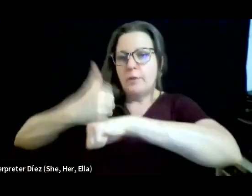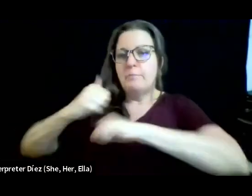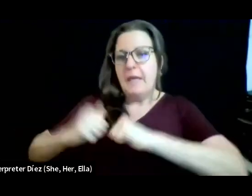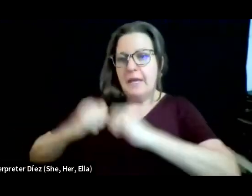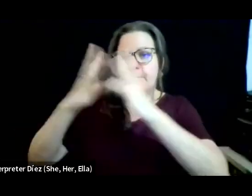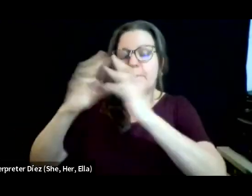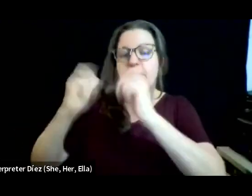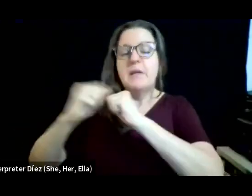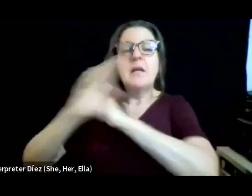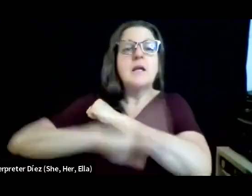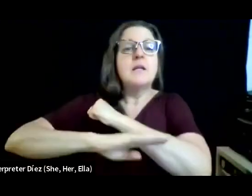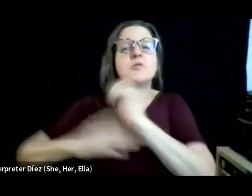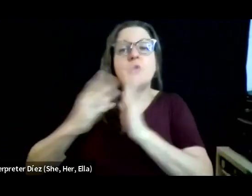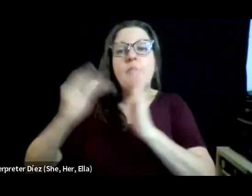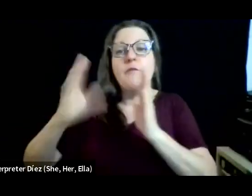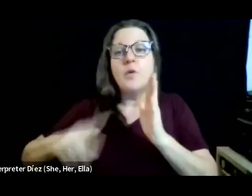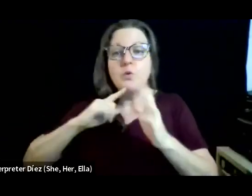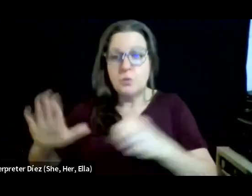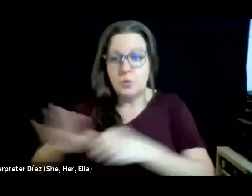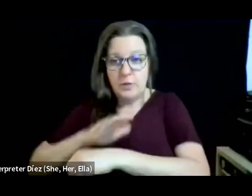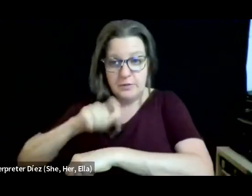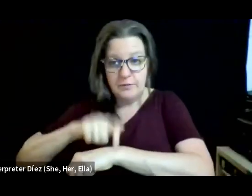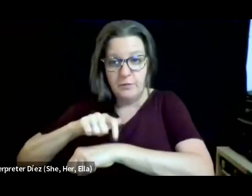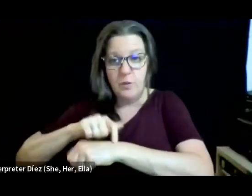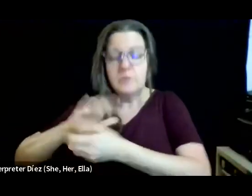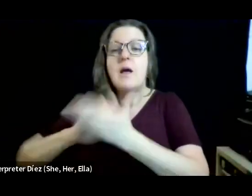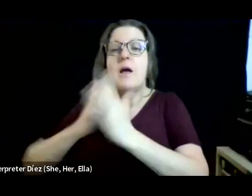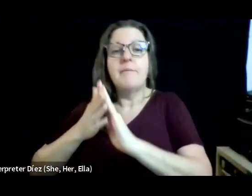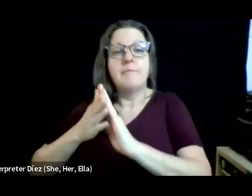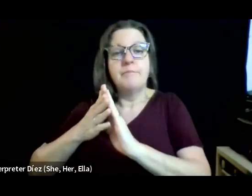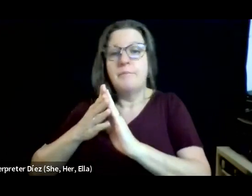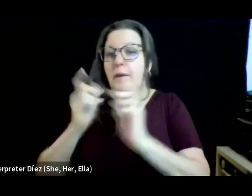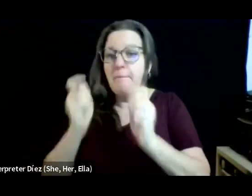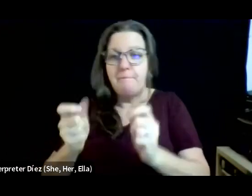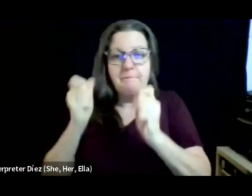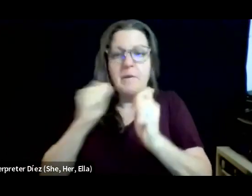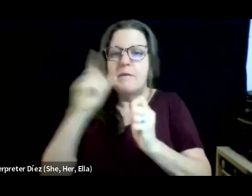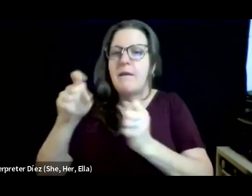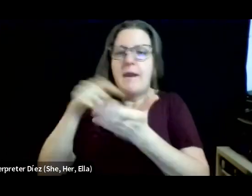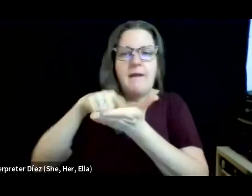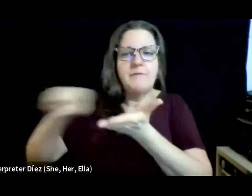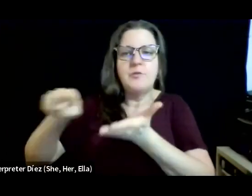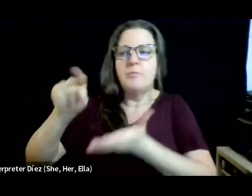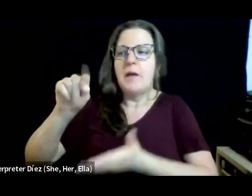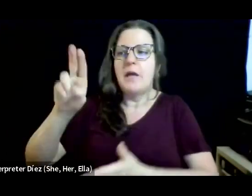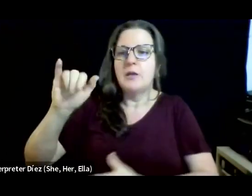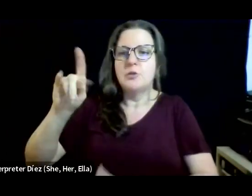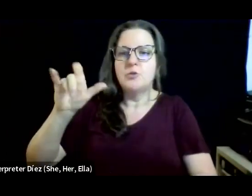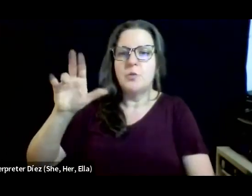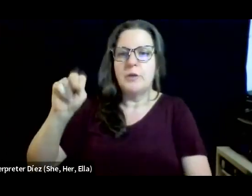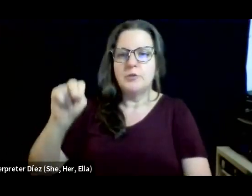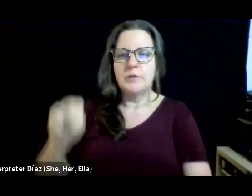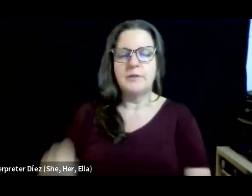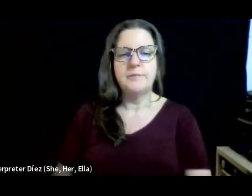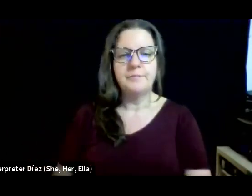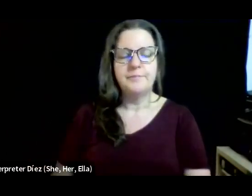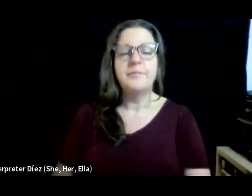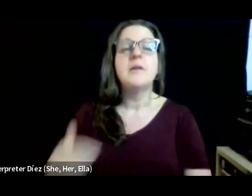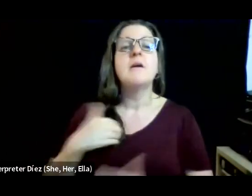come immediately and-and not have to pay tuition. I have a list of bills here that went through.